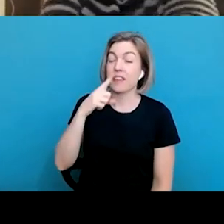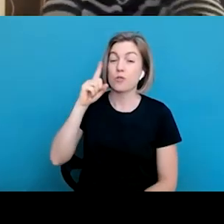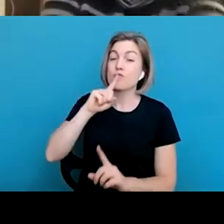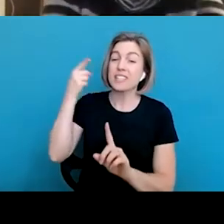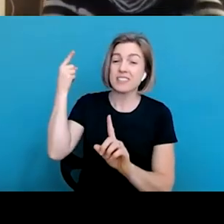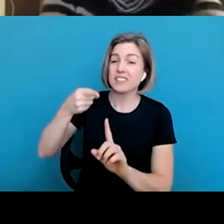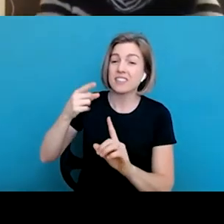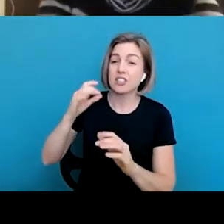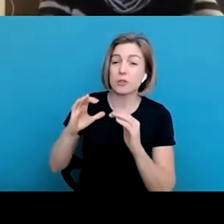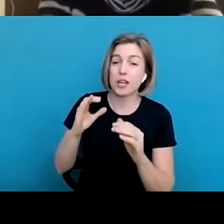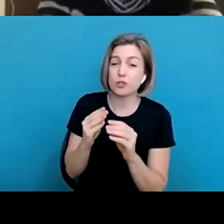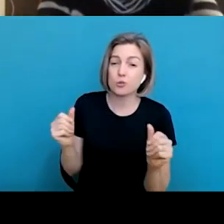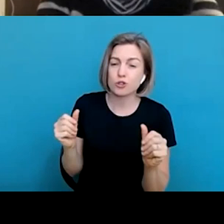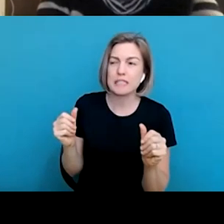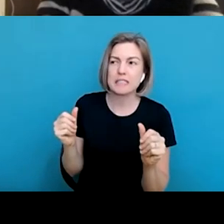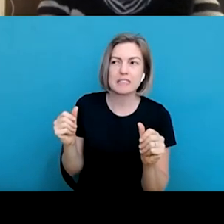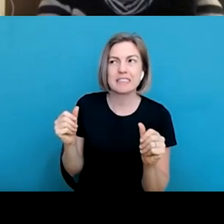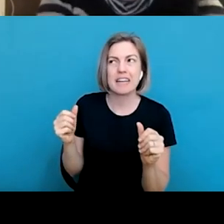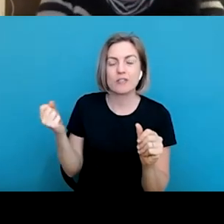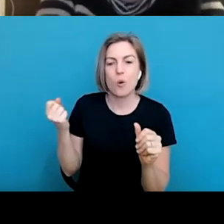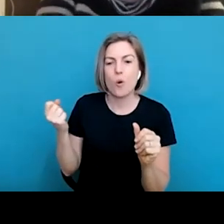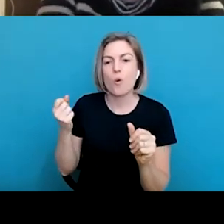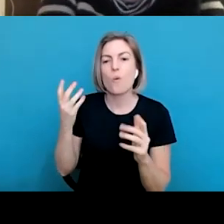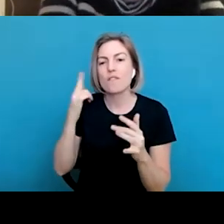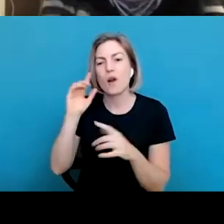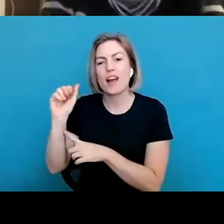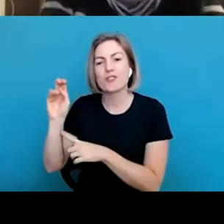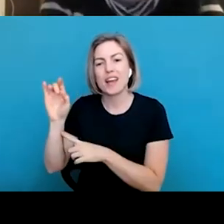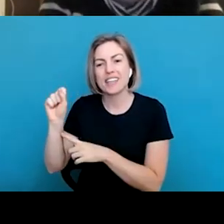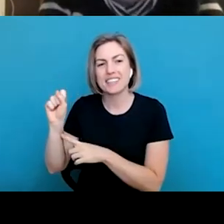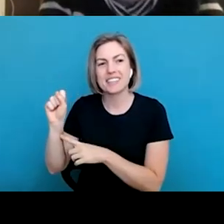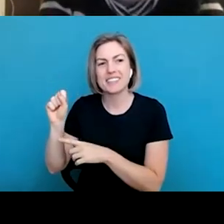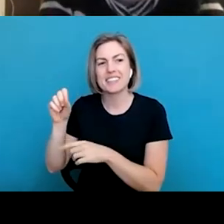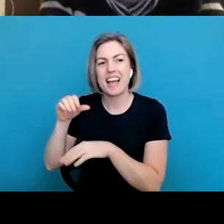solution will have to wait for Andrea's and his folks